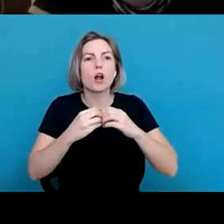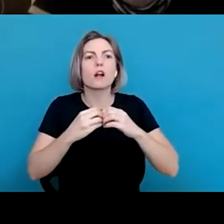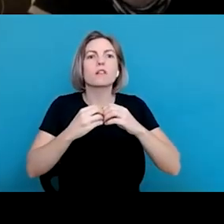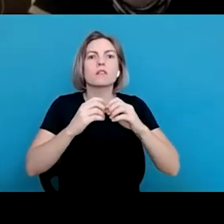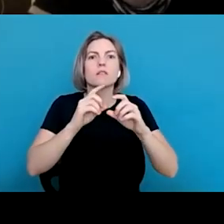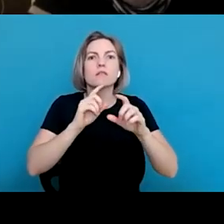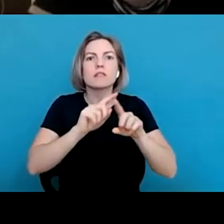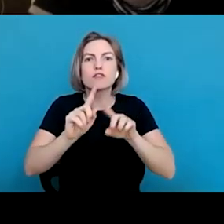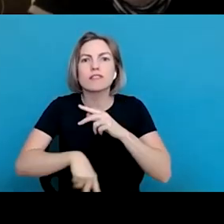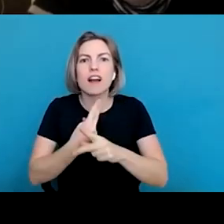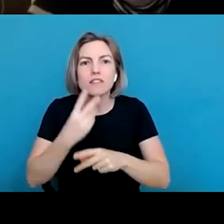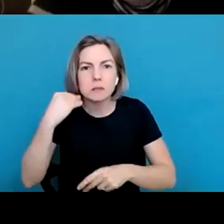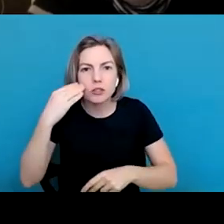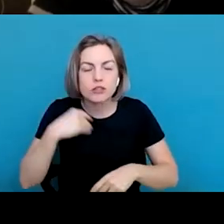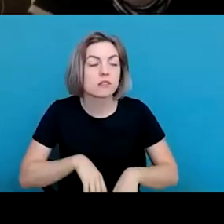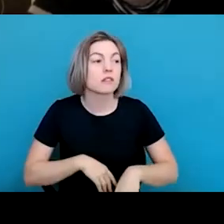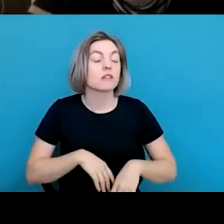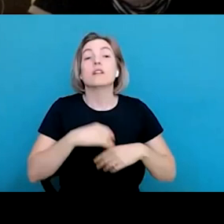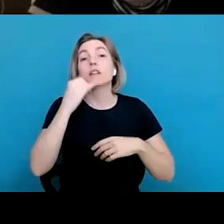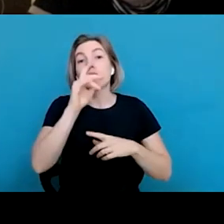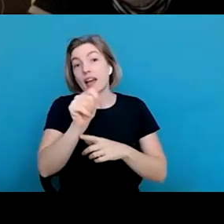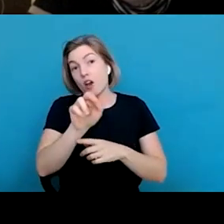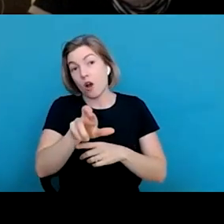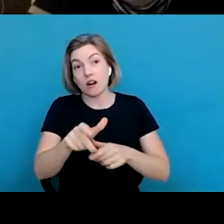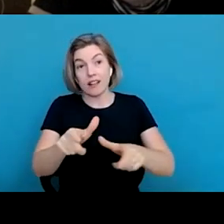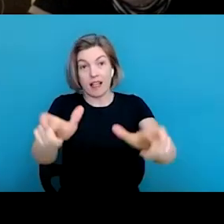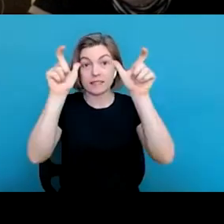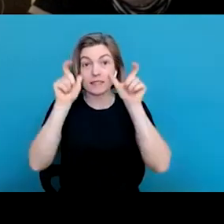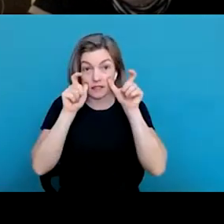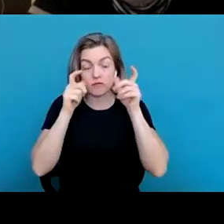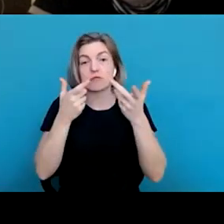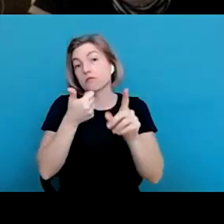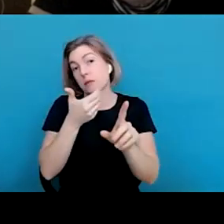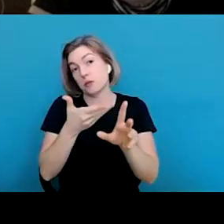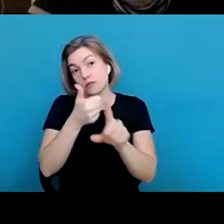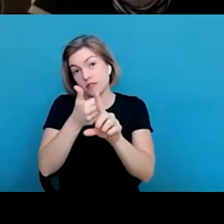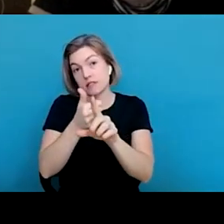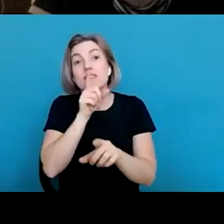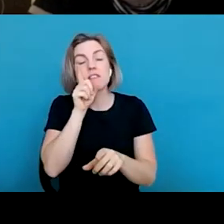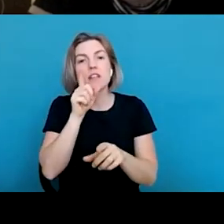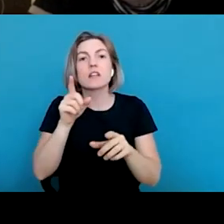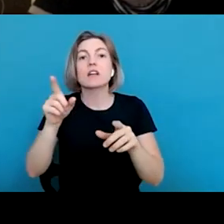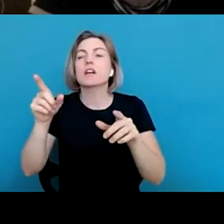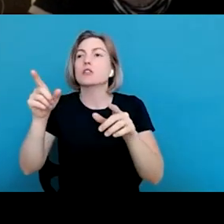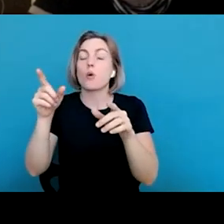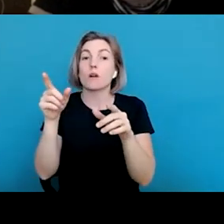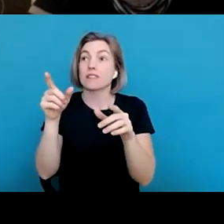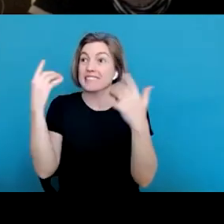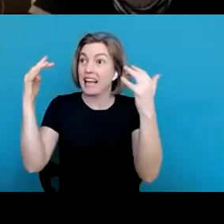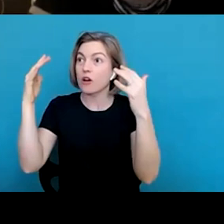If you had your AR glasses on, maybe you are deaf and it can digitize sound, it can display captions for you while people are talking.